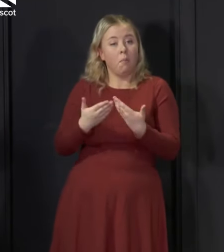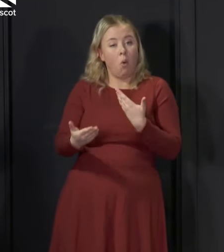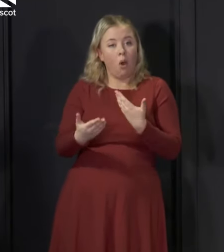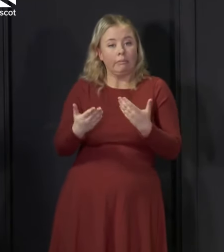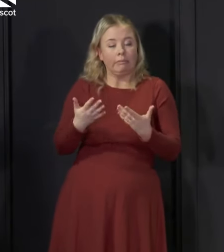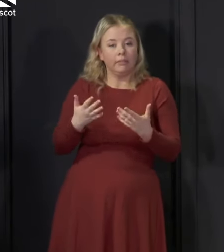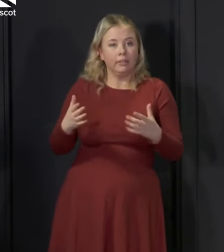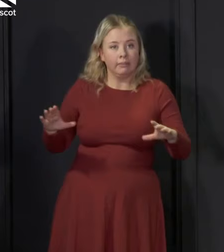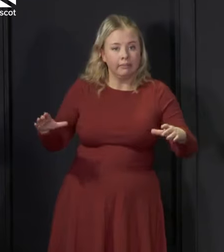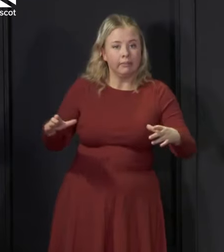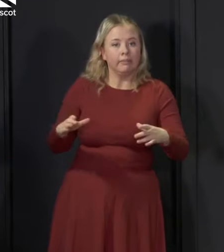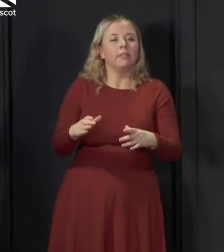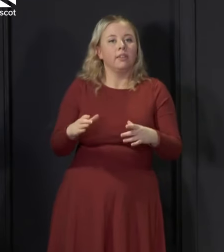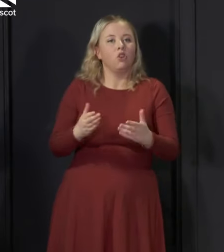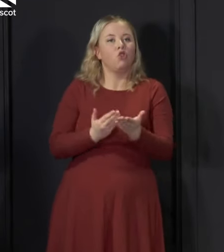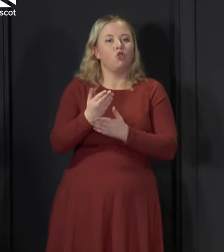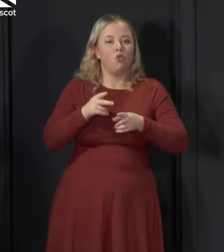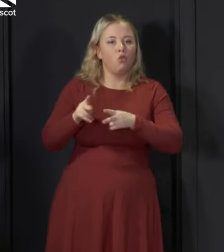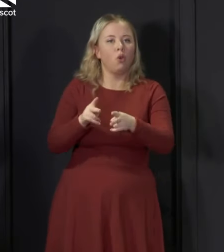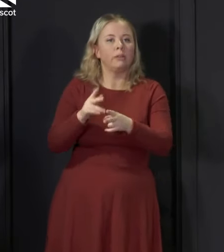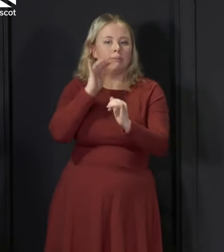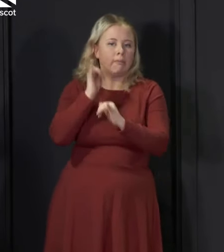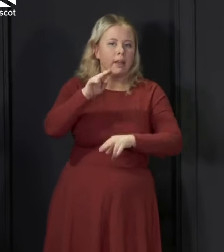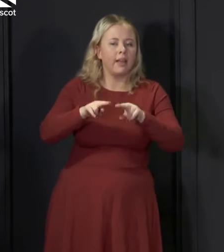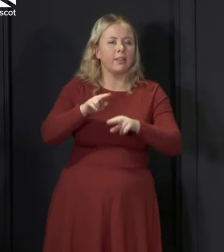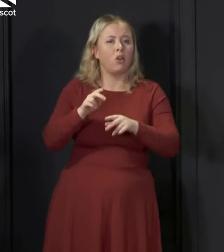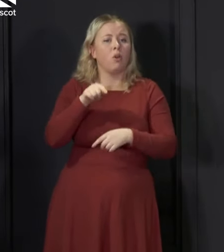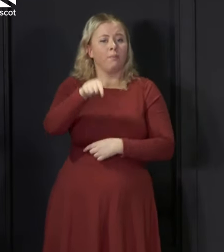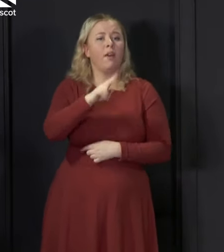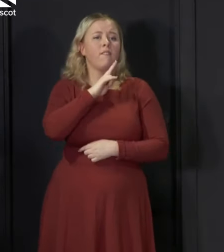So on Friday we will also set out, because I appreciate that while we set a target for